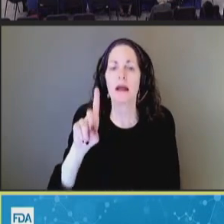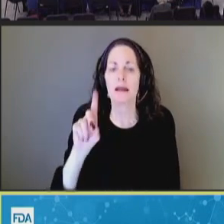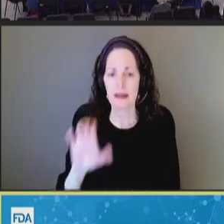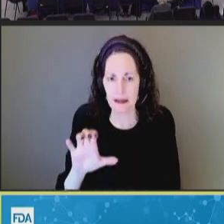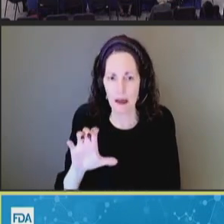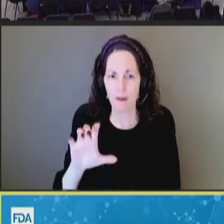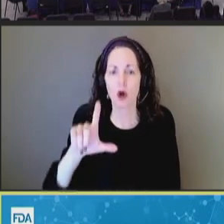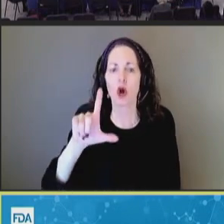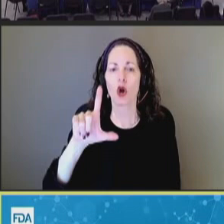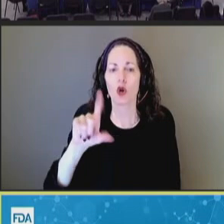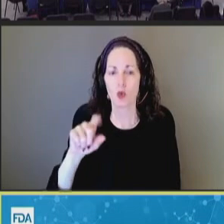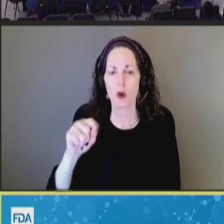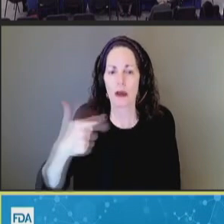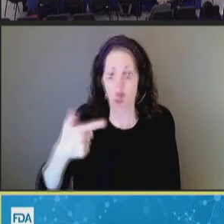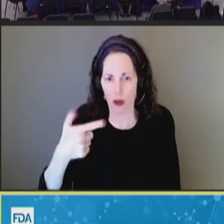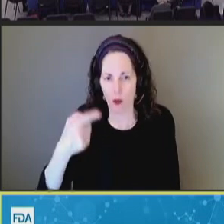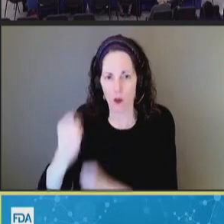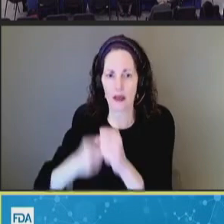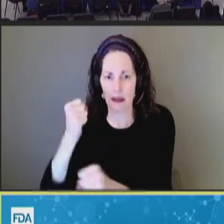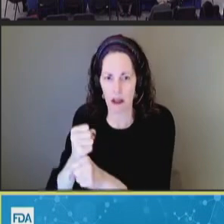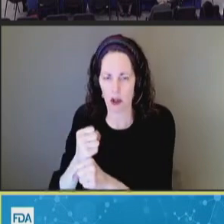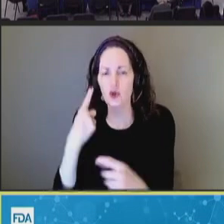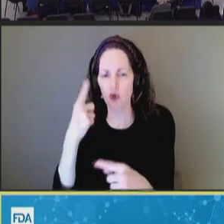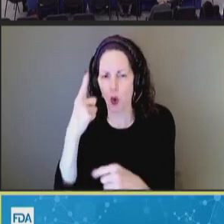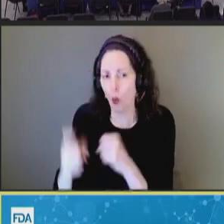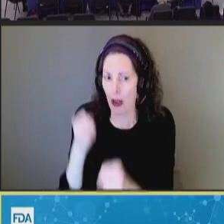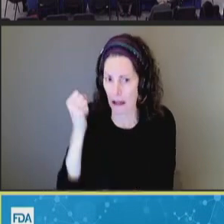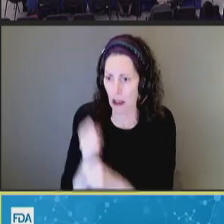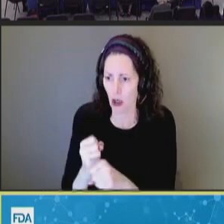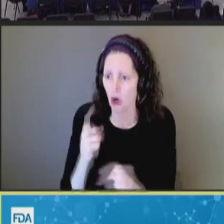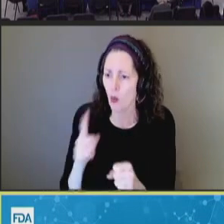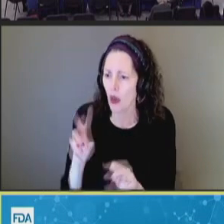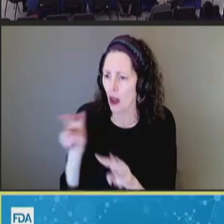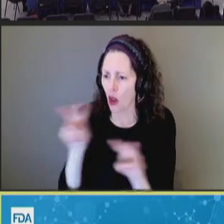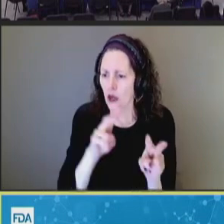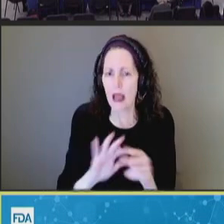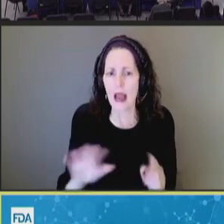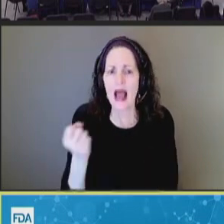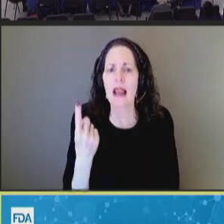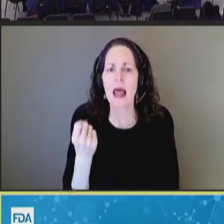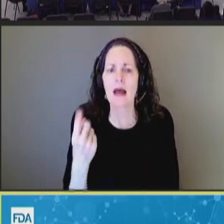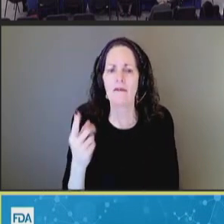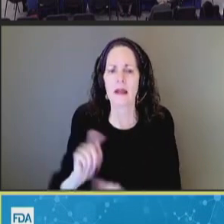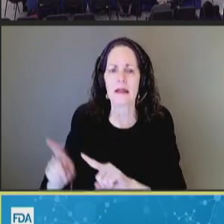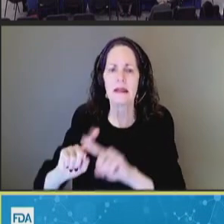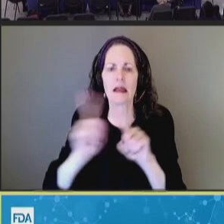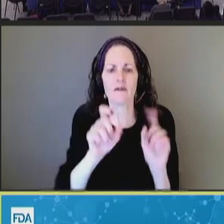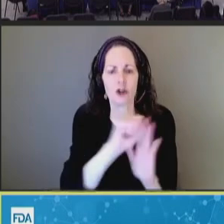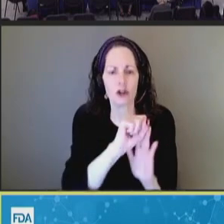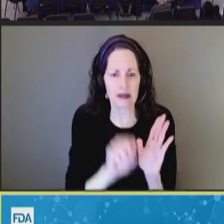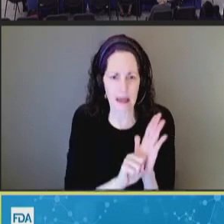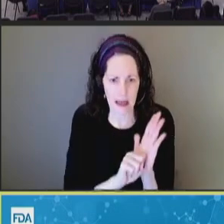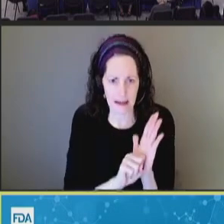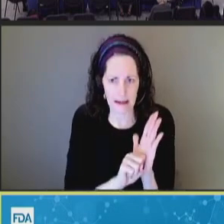11 states. And we looked at the amount of information that were provided from